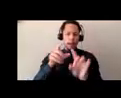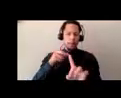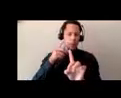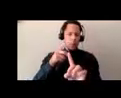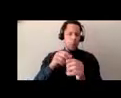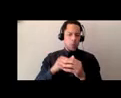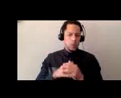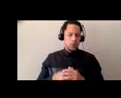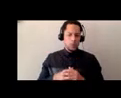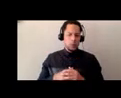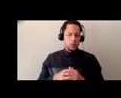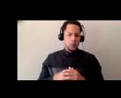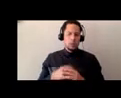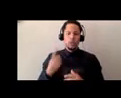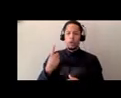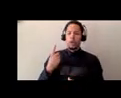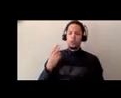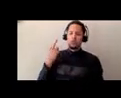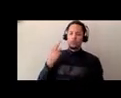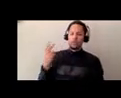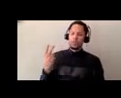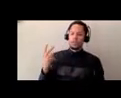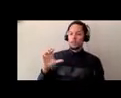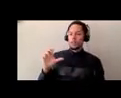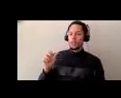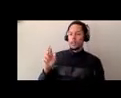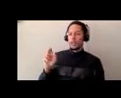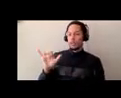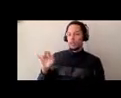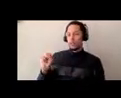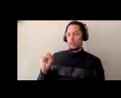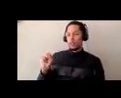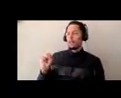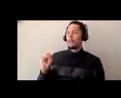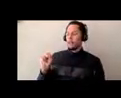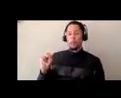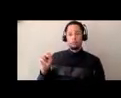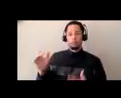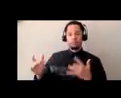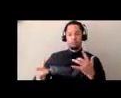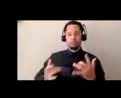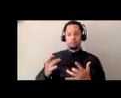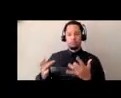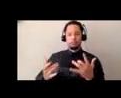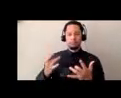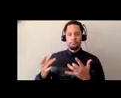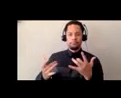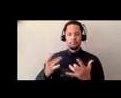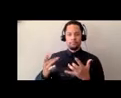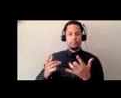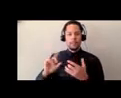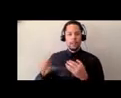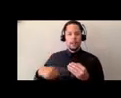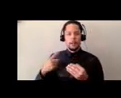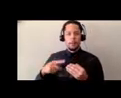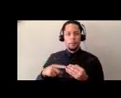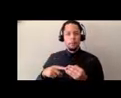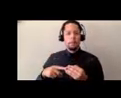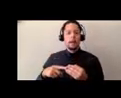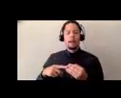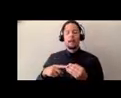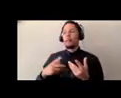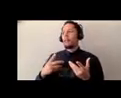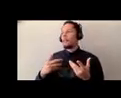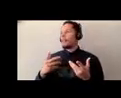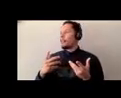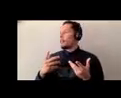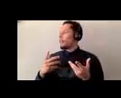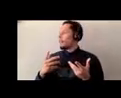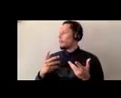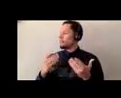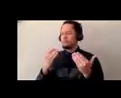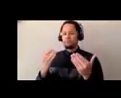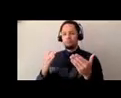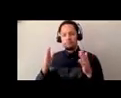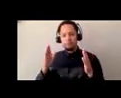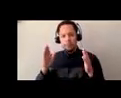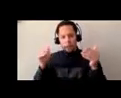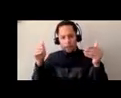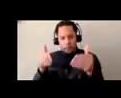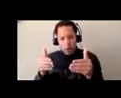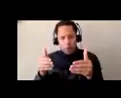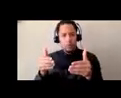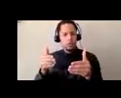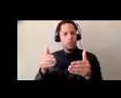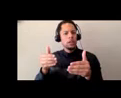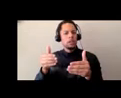really excited to move forward with a more focused for our DAN coalition around the master